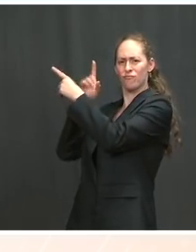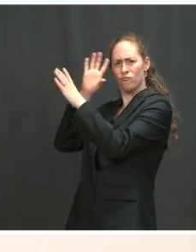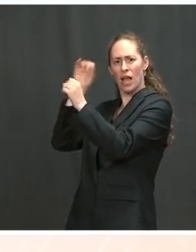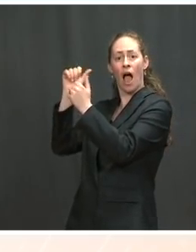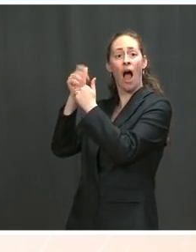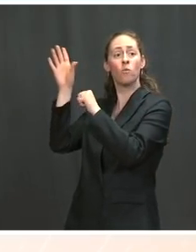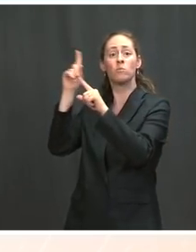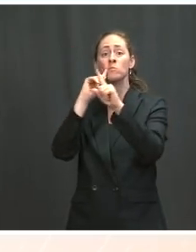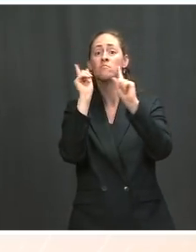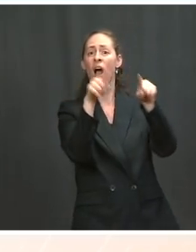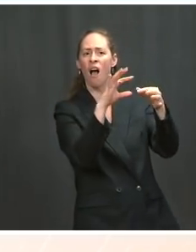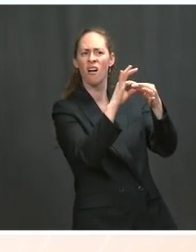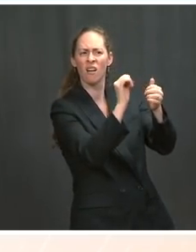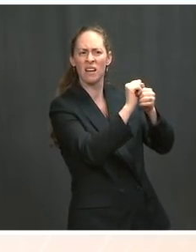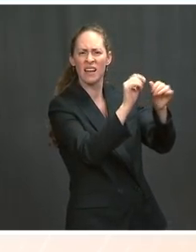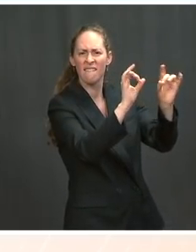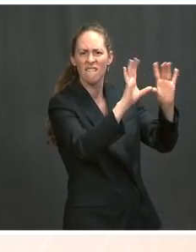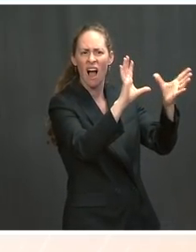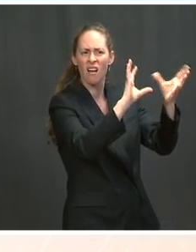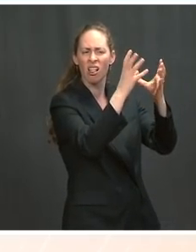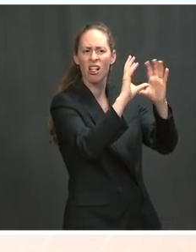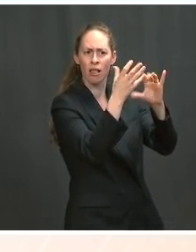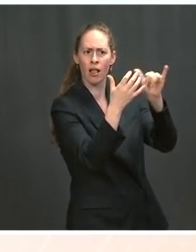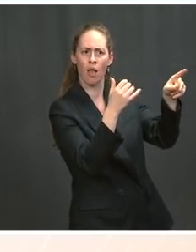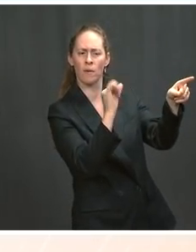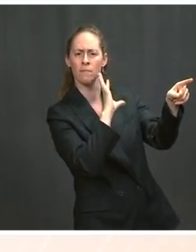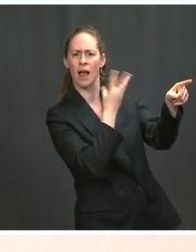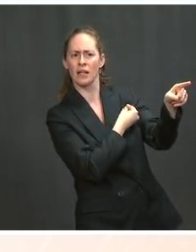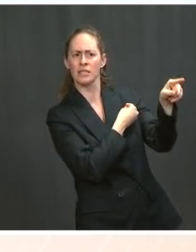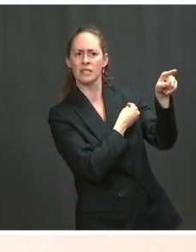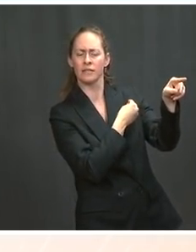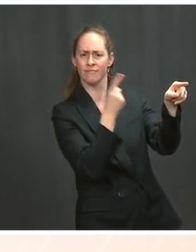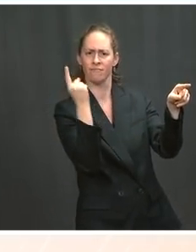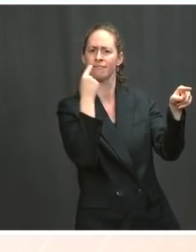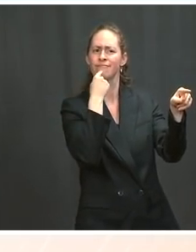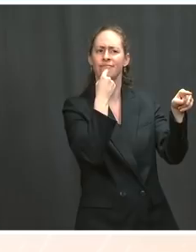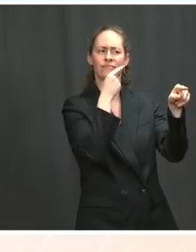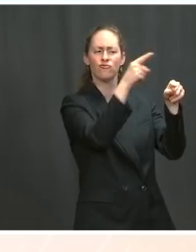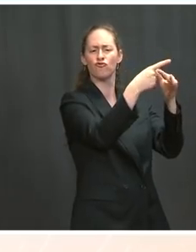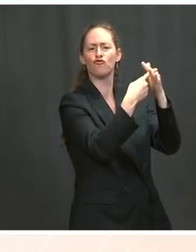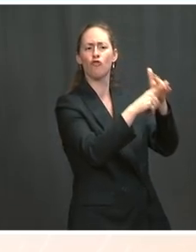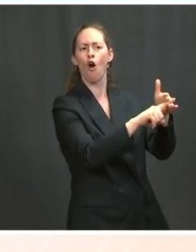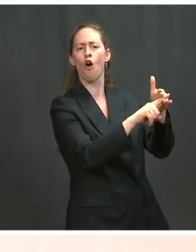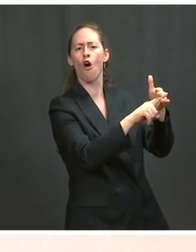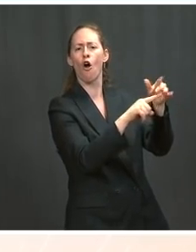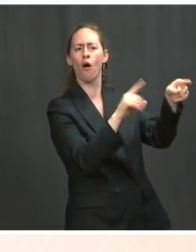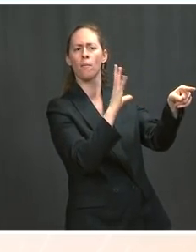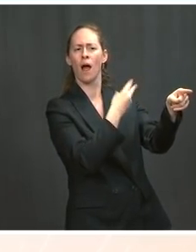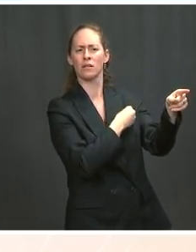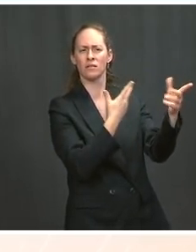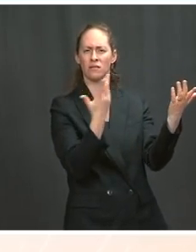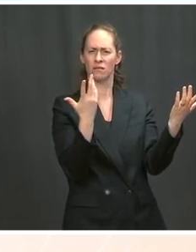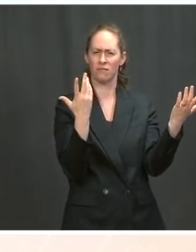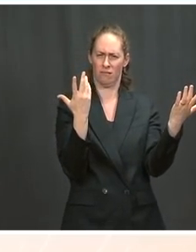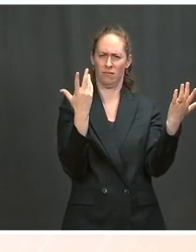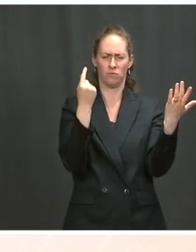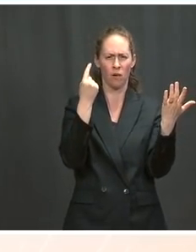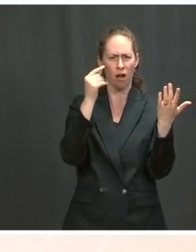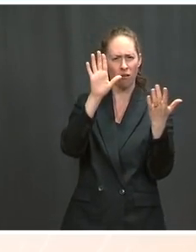Ilhan Omar has said the U.S isn't doing enough to condemn the killing of Palestinian children. What's your response? Ms. Psaki: Well, first, let me take the second part of that.